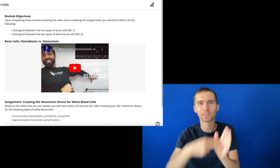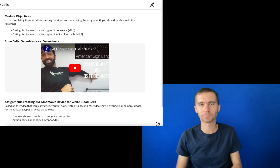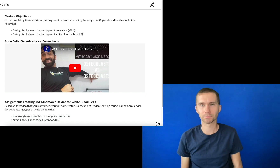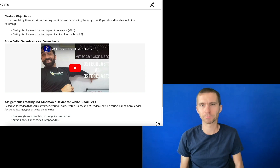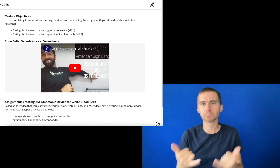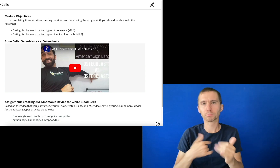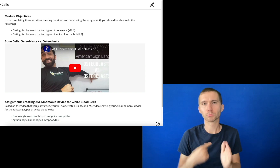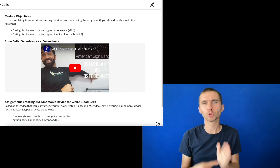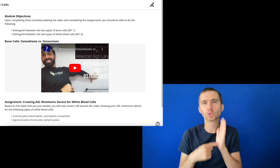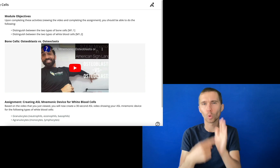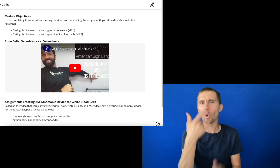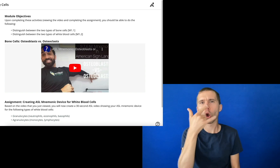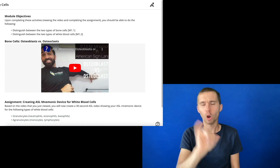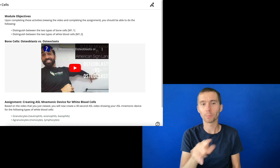I'm going to show you what it looks like.